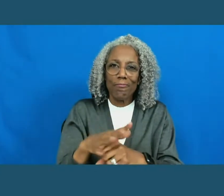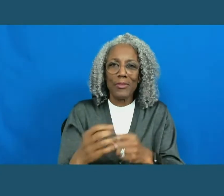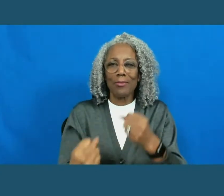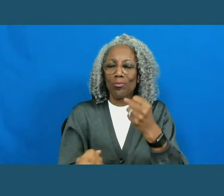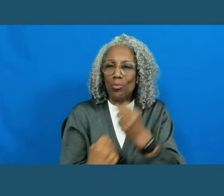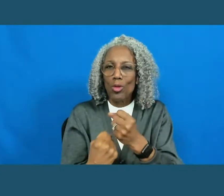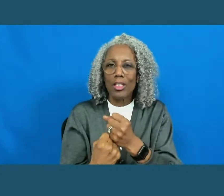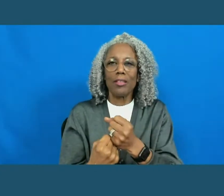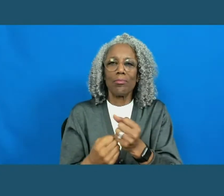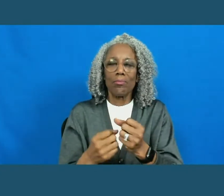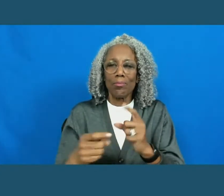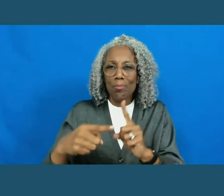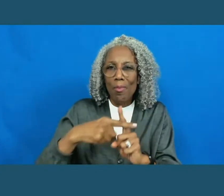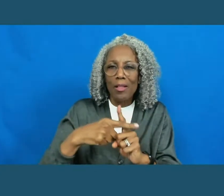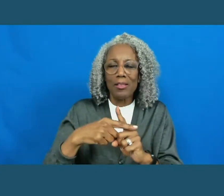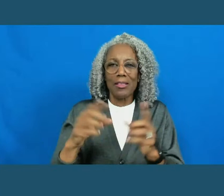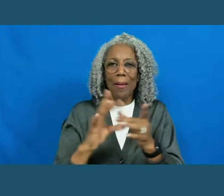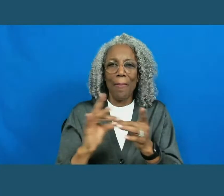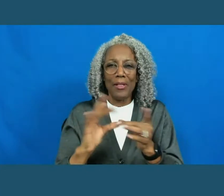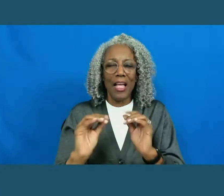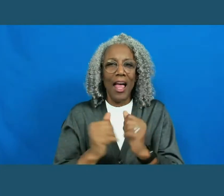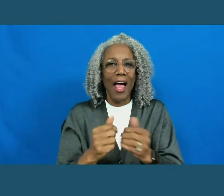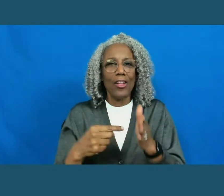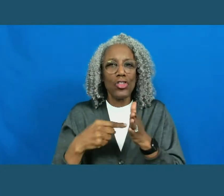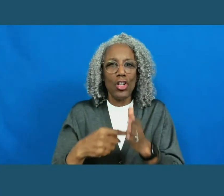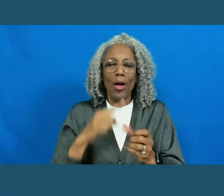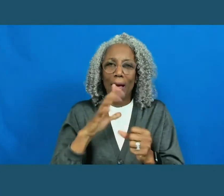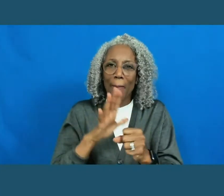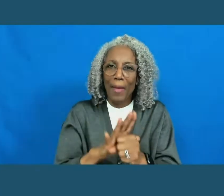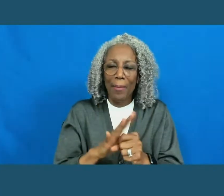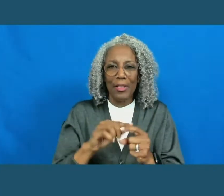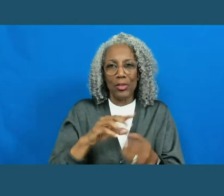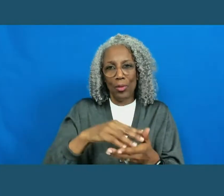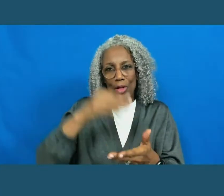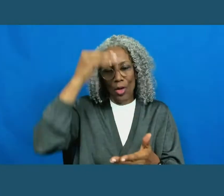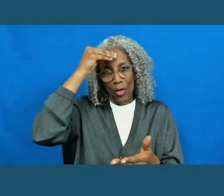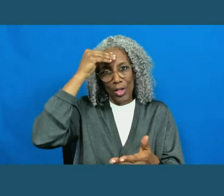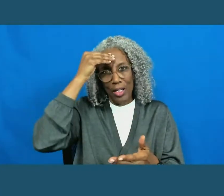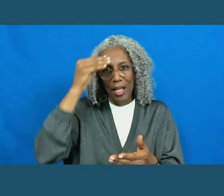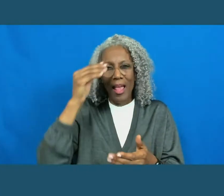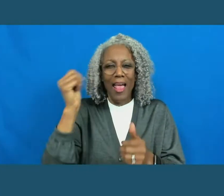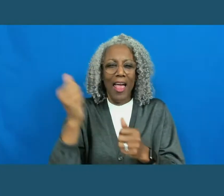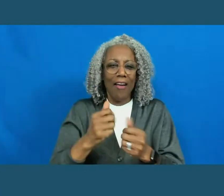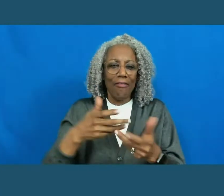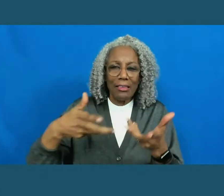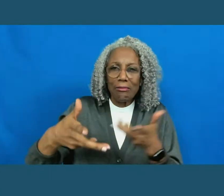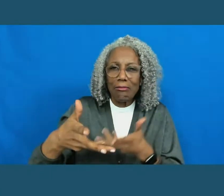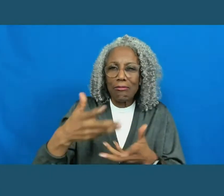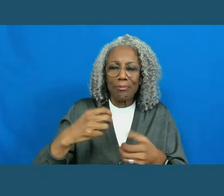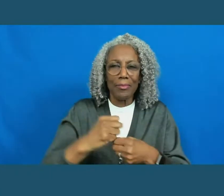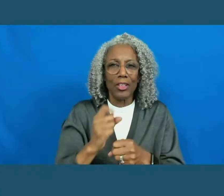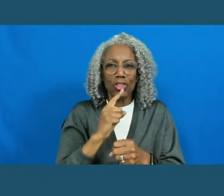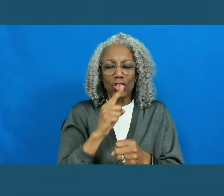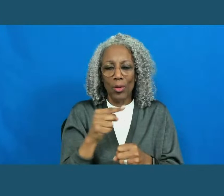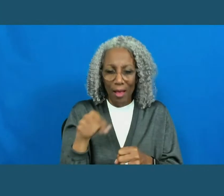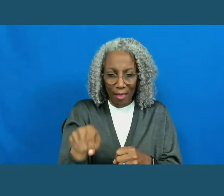relationships with the families. How is it that you sent confirming messages to them? How do I best know and understand my curriculum and show a commitment